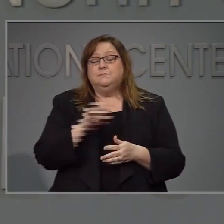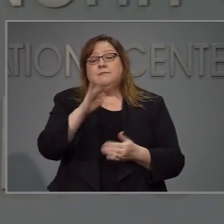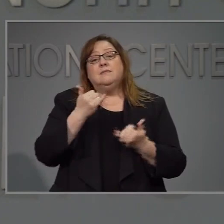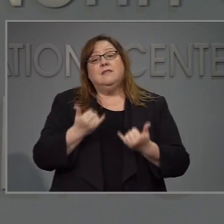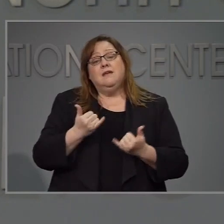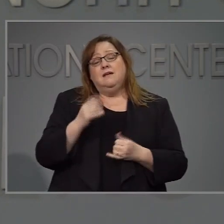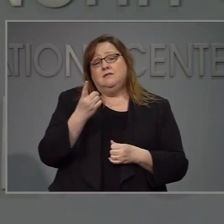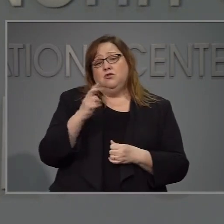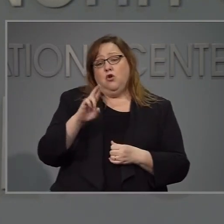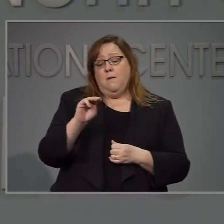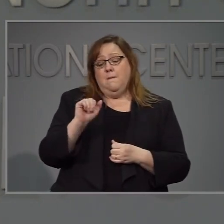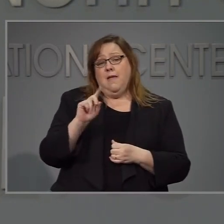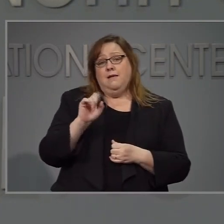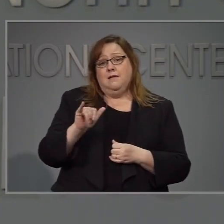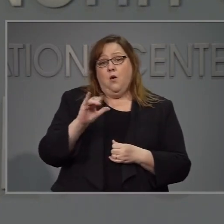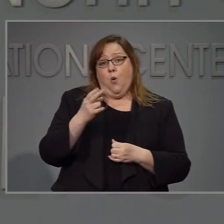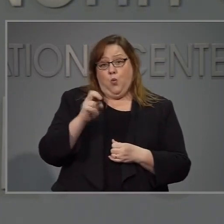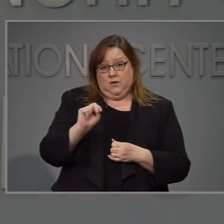DETERMINE IF OUR METRICS ARE